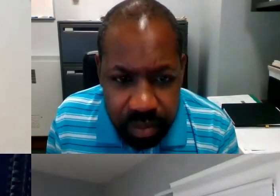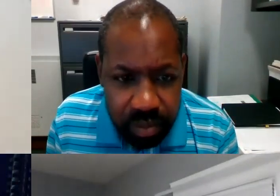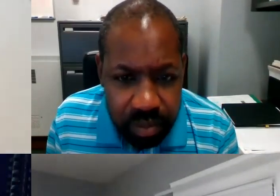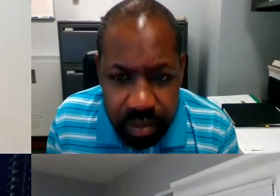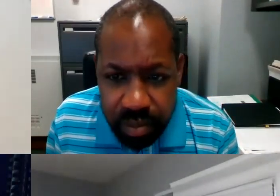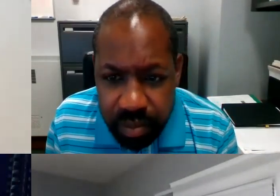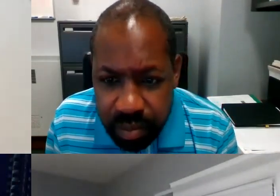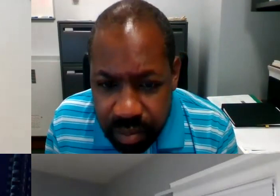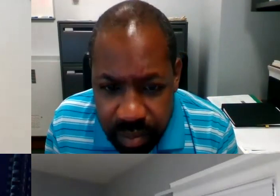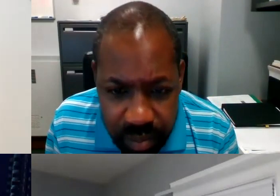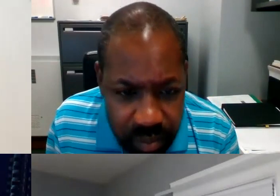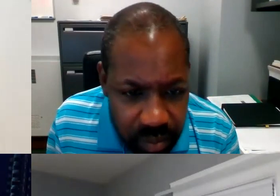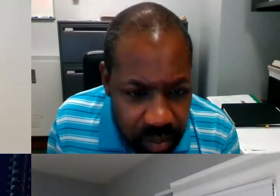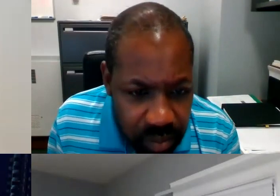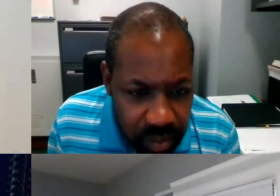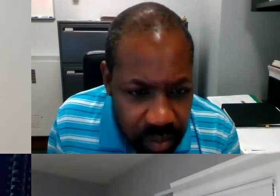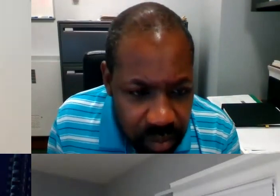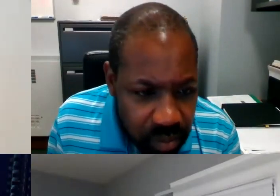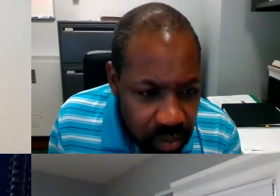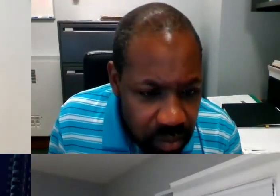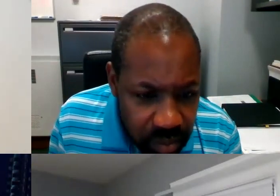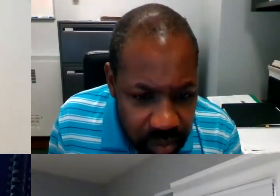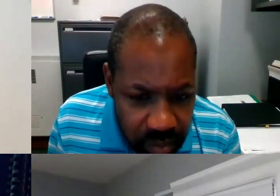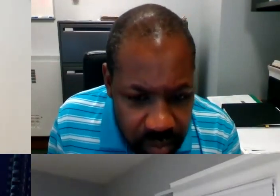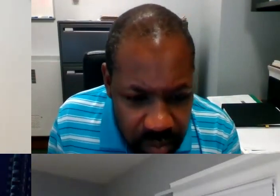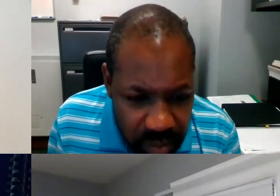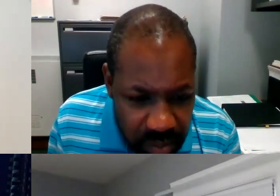SO AT THIS POINT I SHOULD PROBABLY ASK EARNEST TO SHARE THE SCREEN THAT WAY WE CAN ALL REVIEW ITTOGETHER.